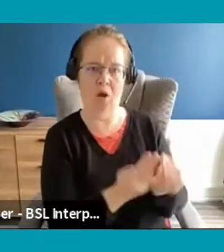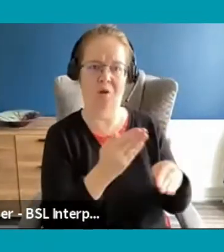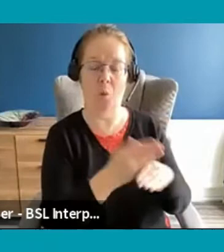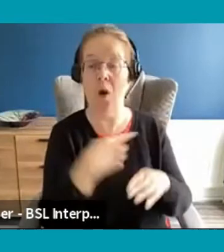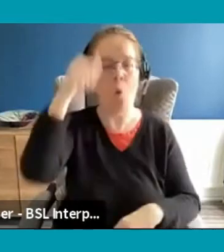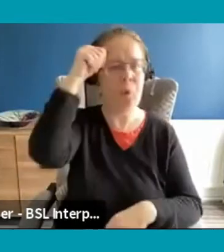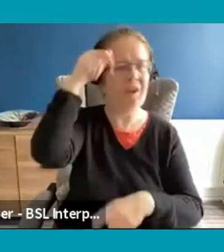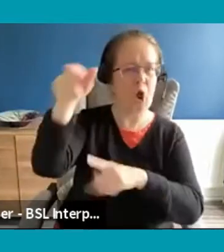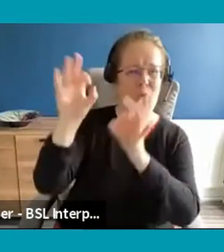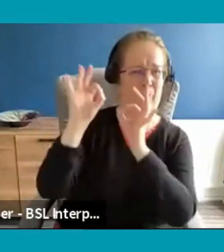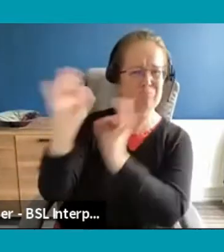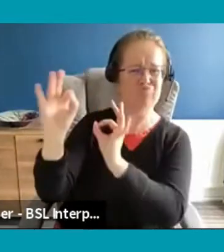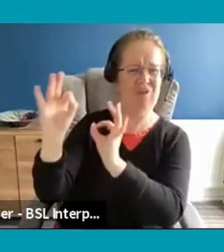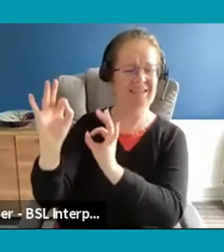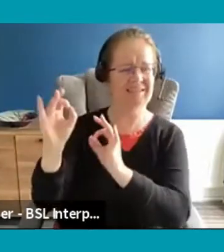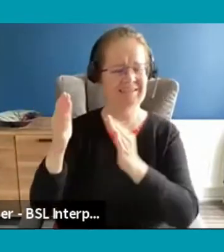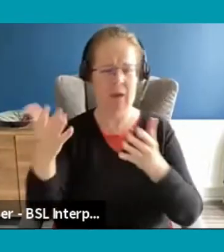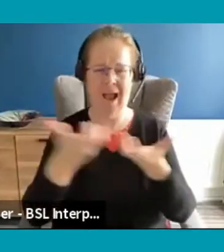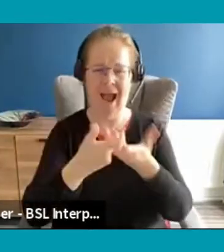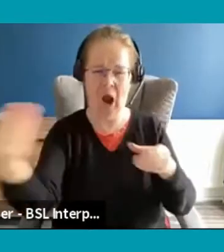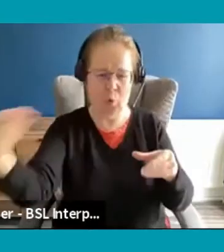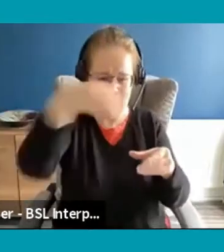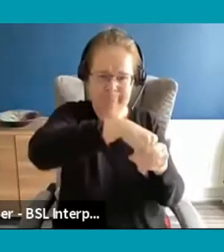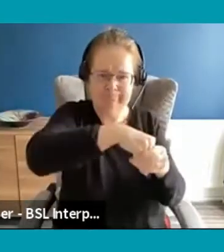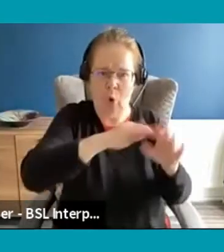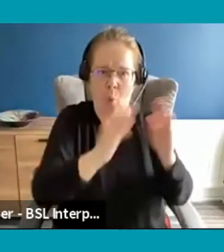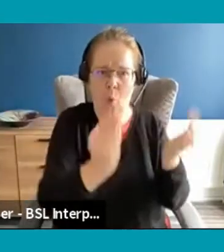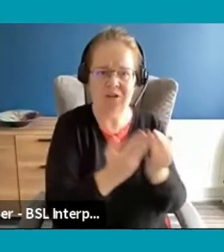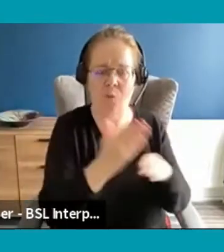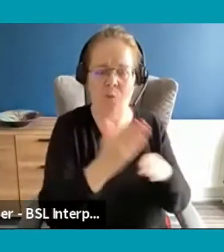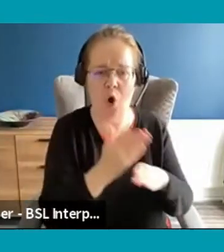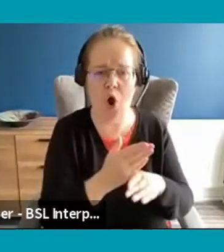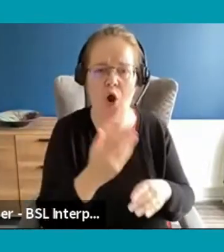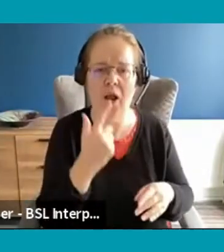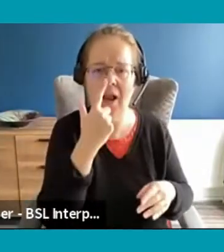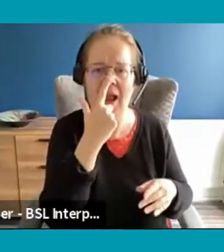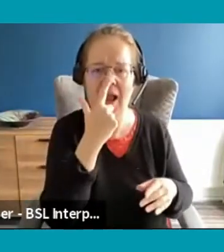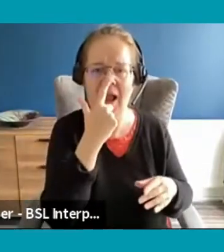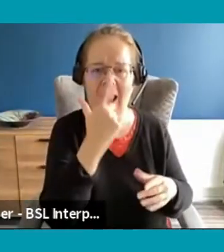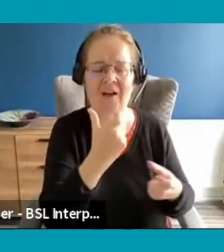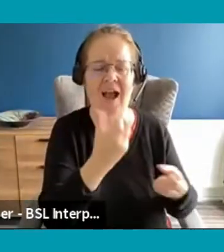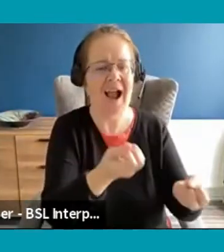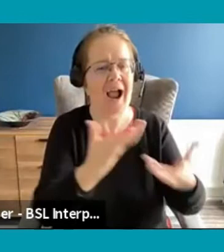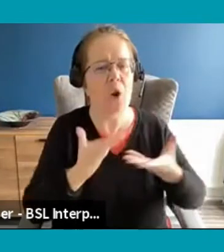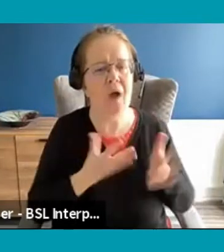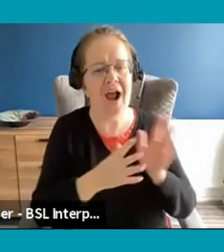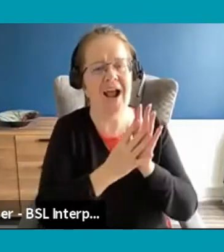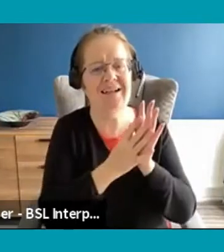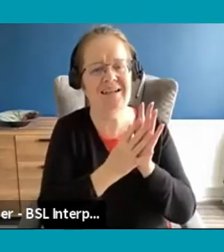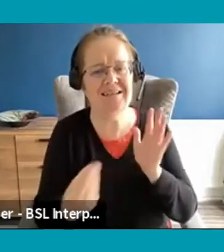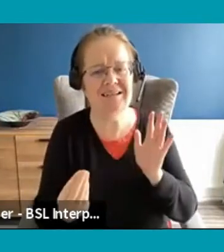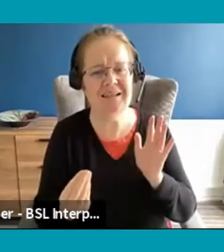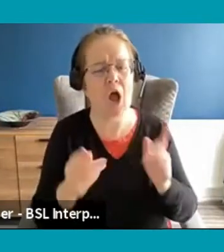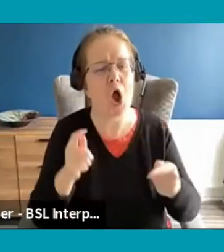So can you give me an example? Of the sort of adjustments that you've made.